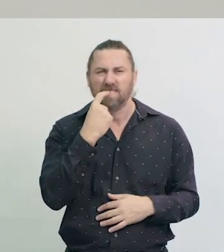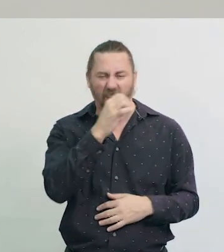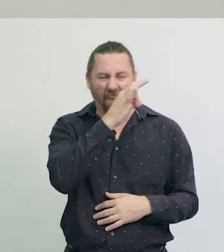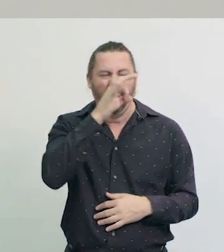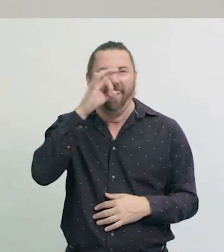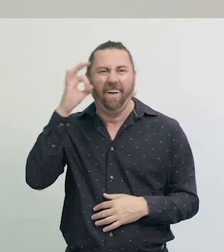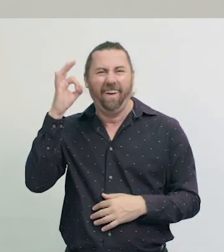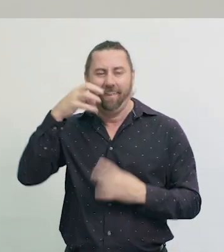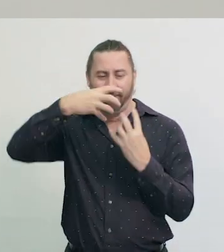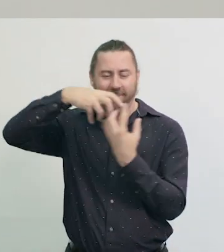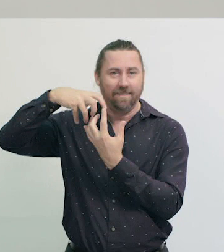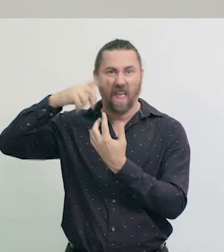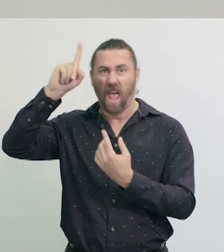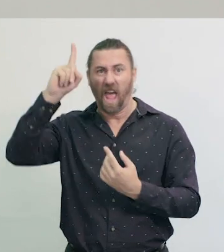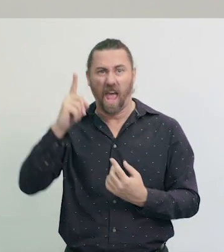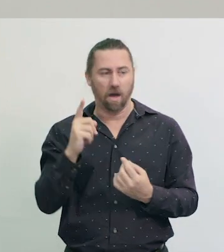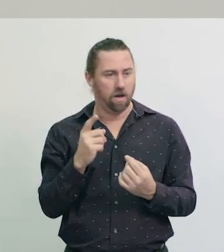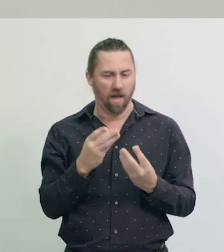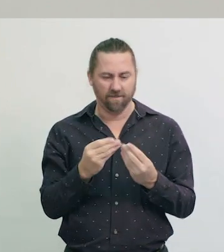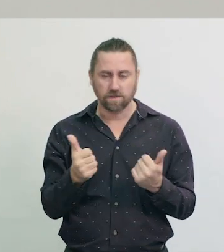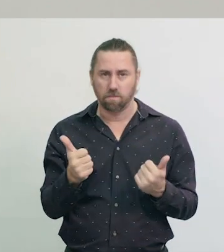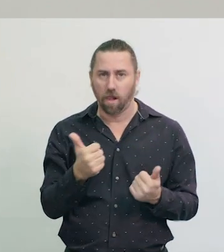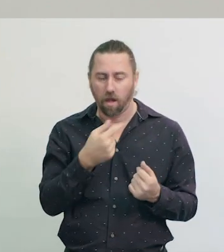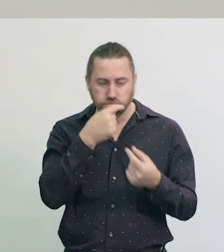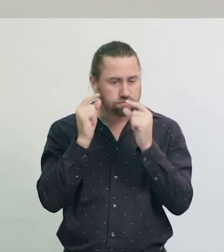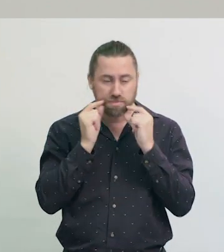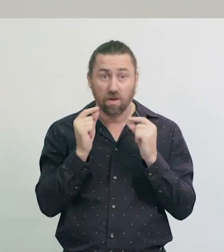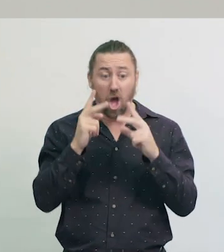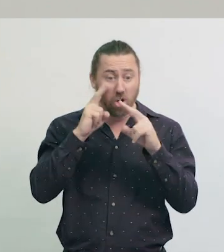We get to wear invisible braces, thanks to research conducted by NASA.